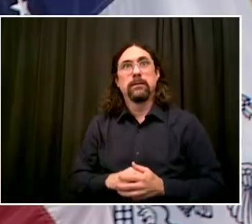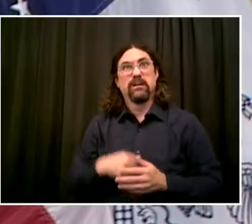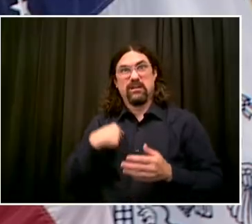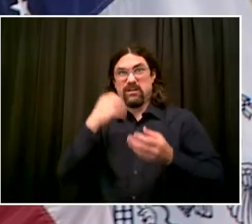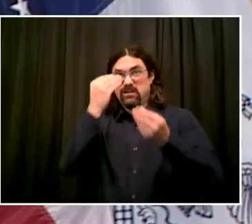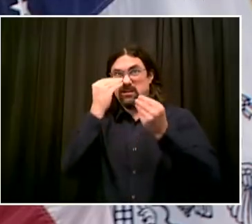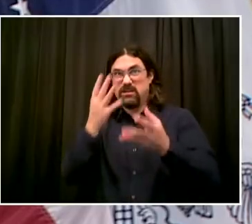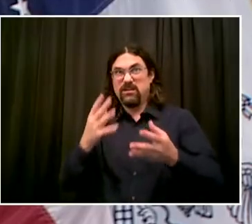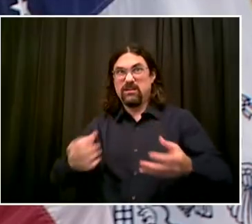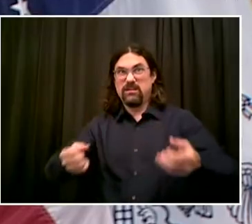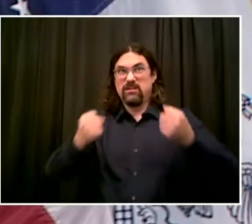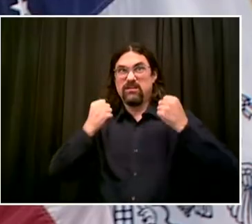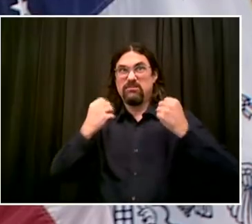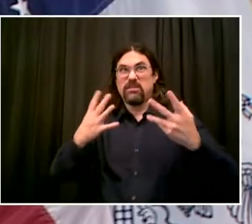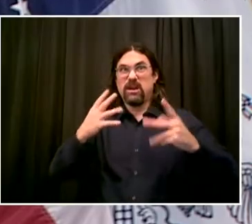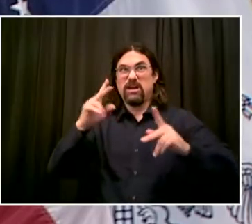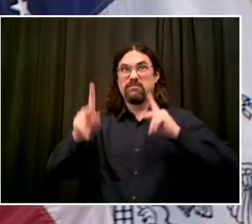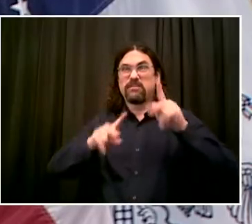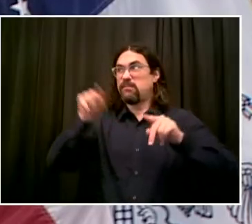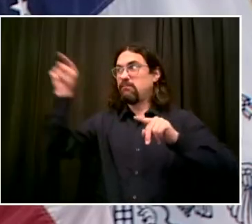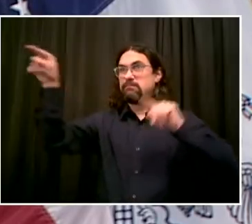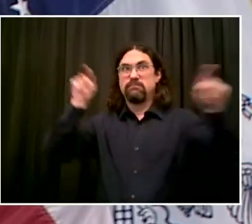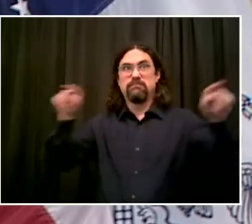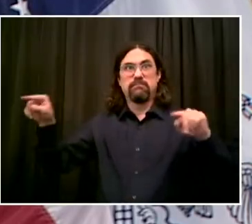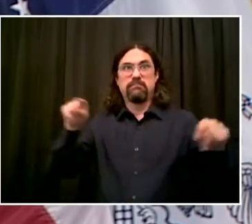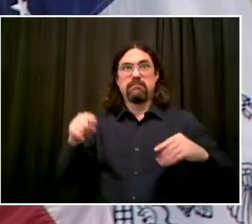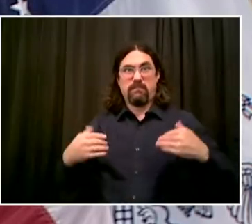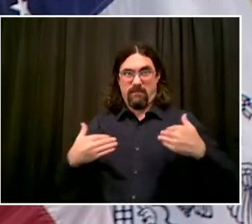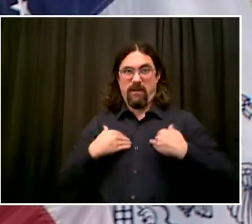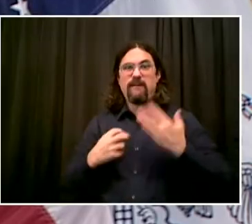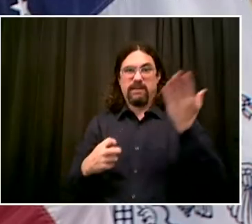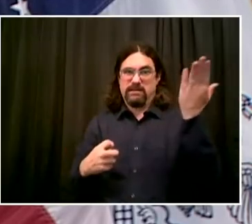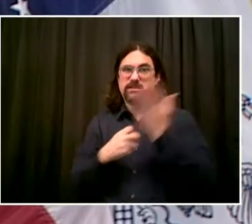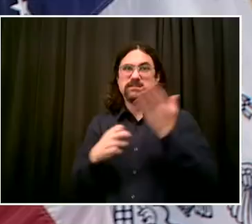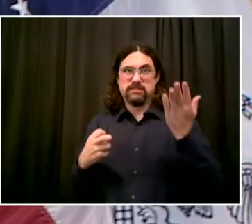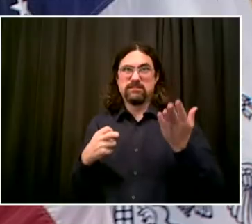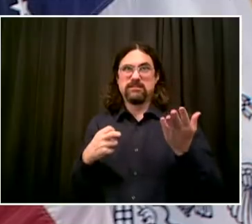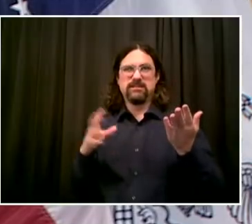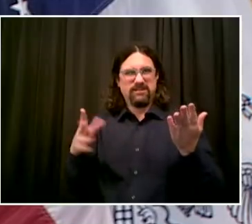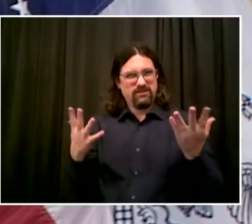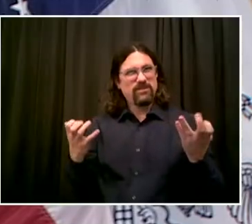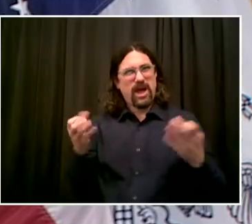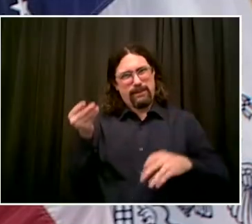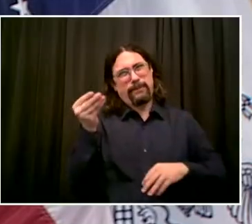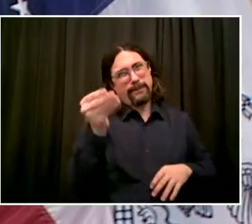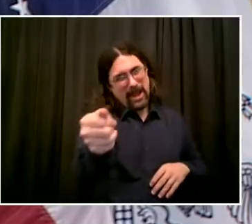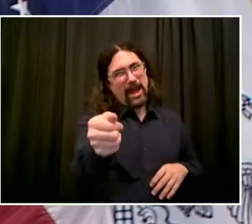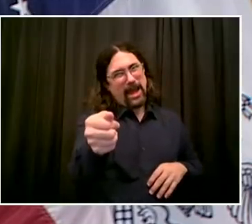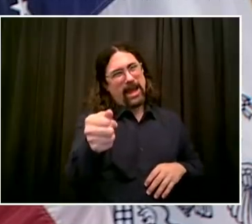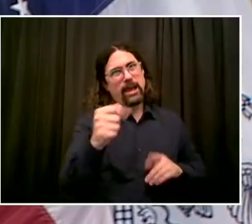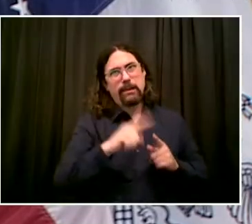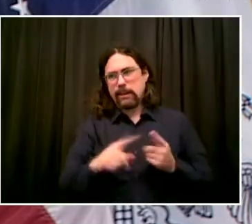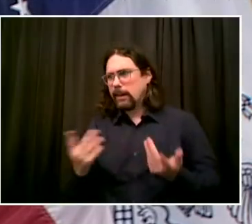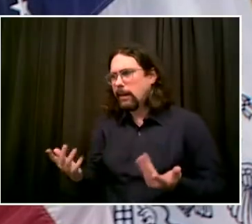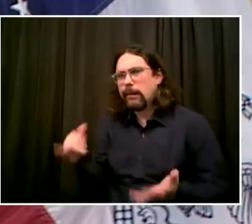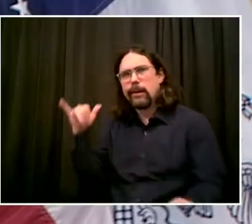A L OTOF TICKETS, THERE NOT EVEN ABLE TO PAY.